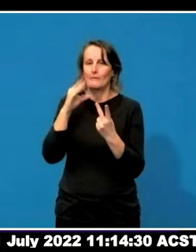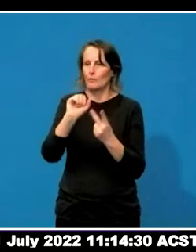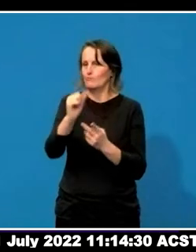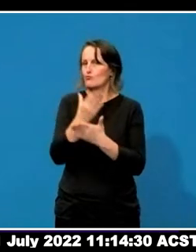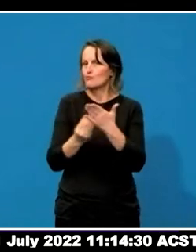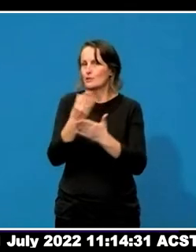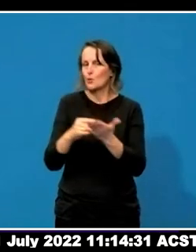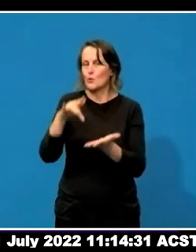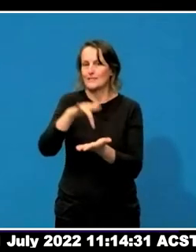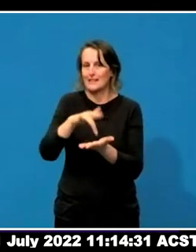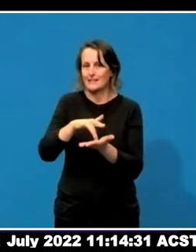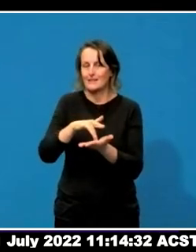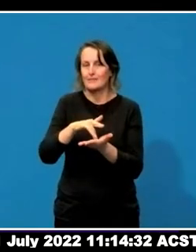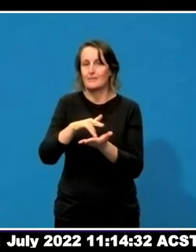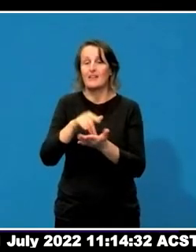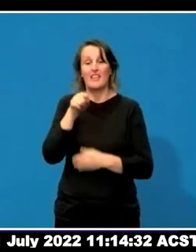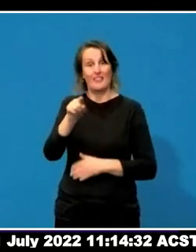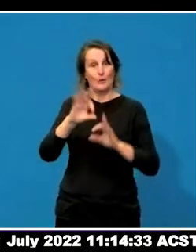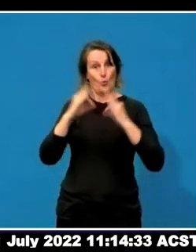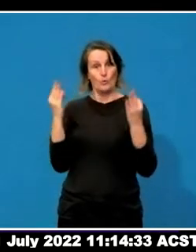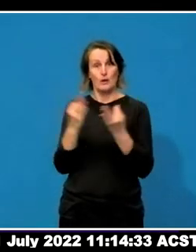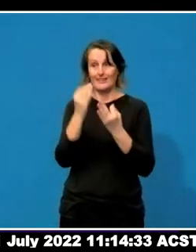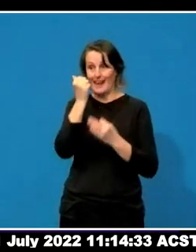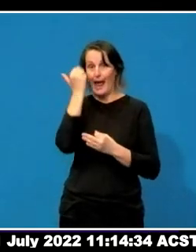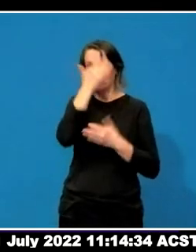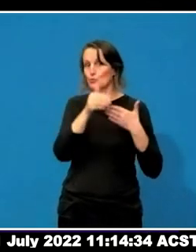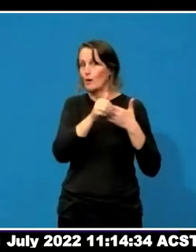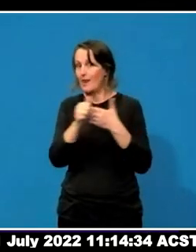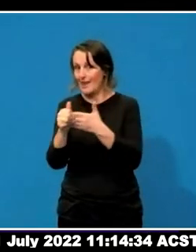It's an Aboriginal-led organisation in the Fitzroy Valley and supports women and their